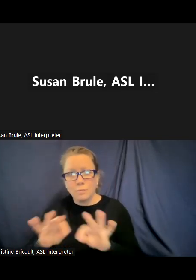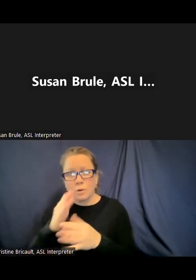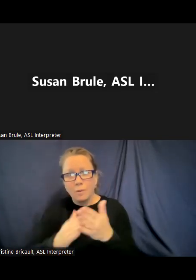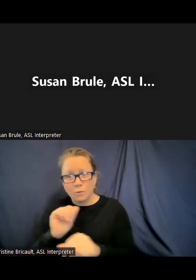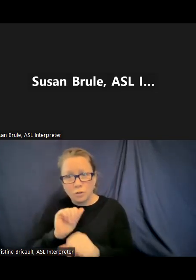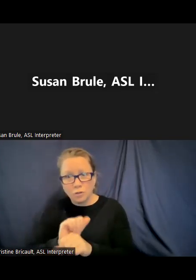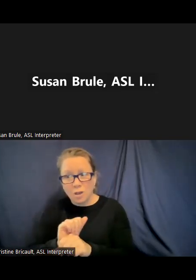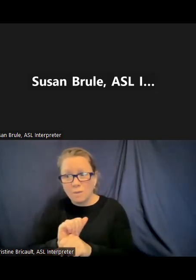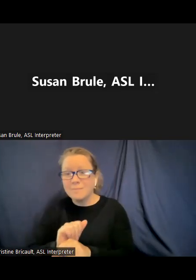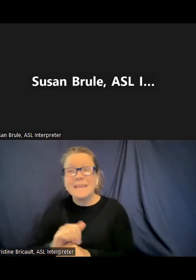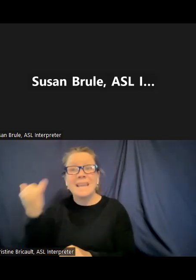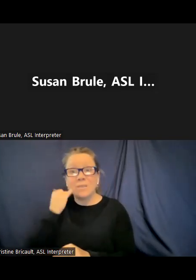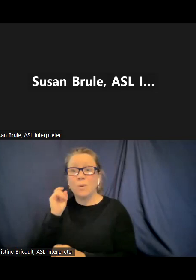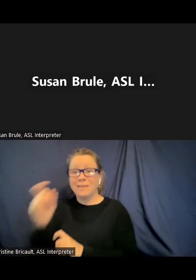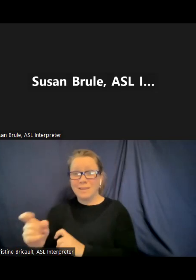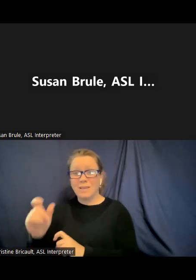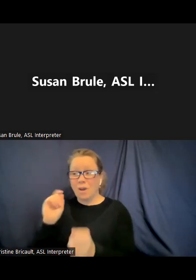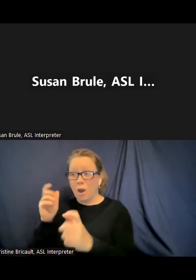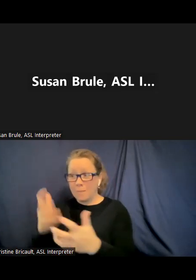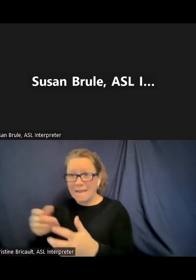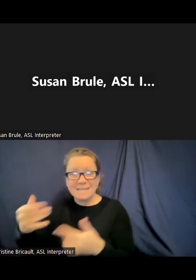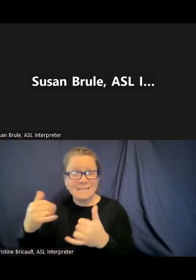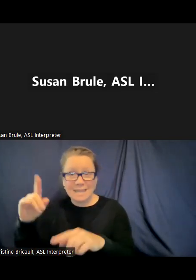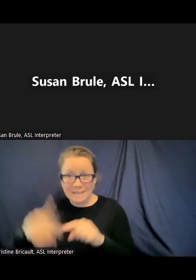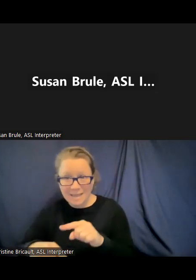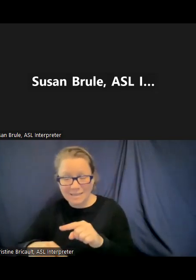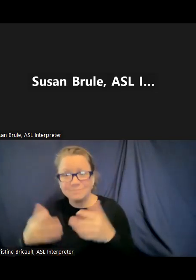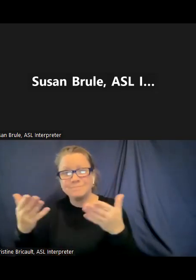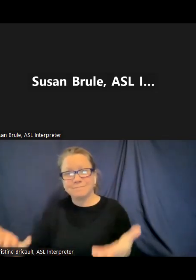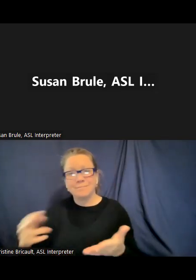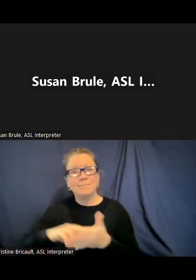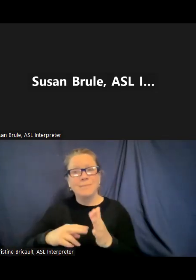accommodation, you might -- you know, and then they're not protected by the ADA anymore.